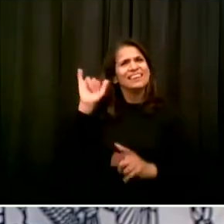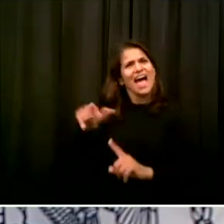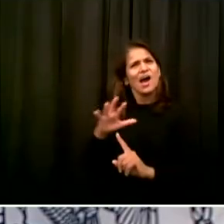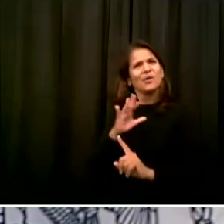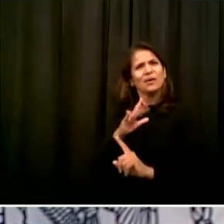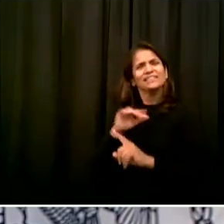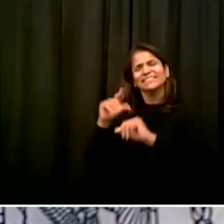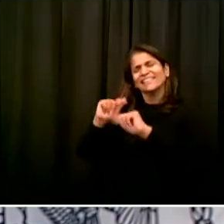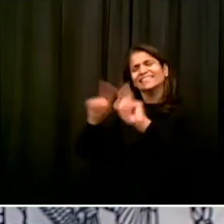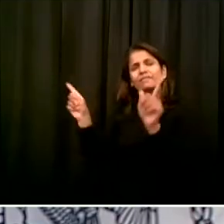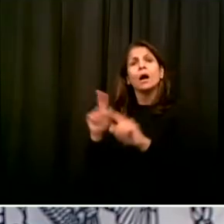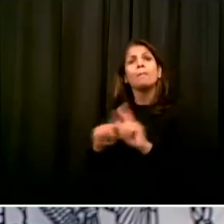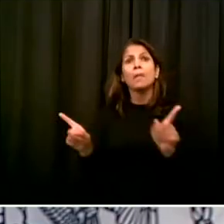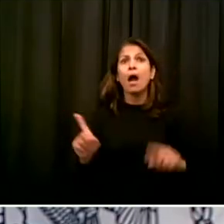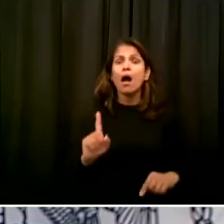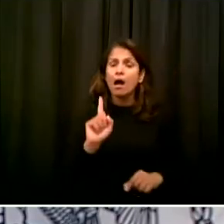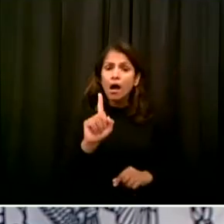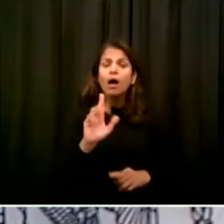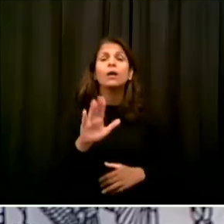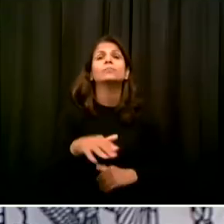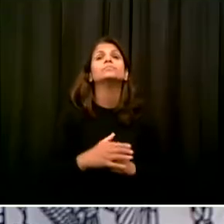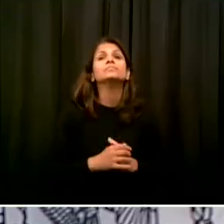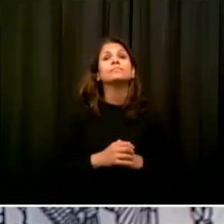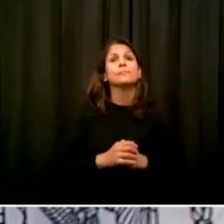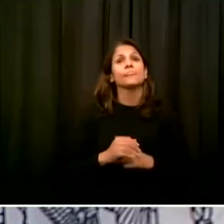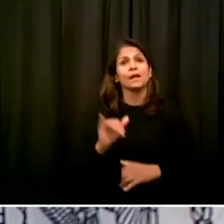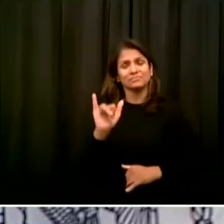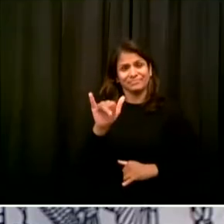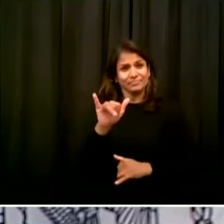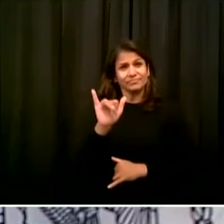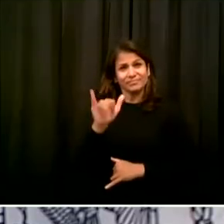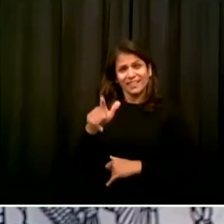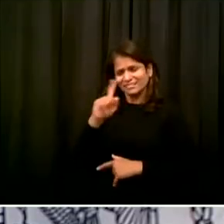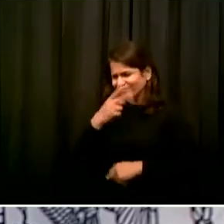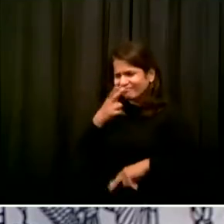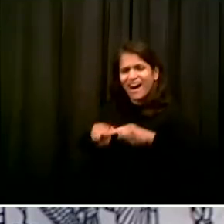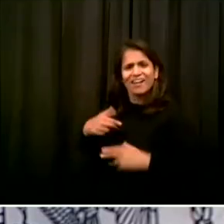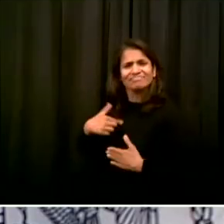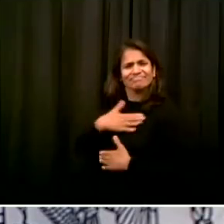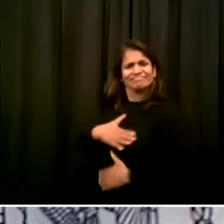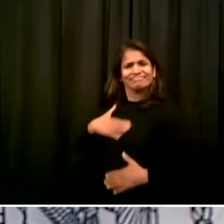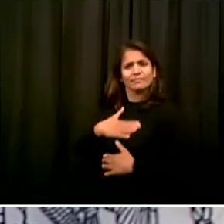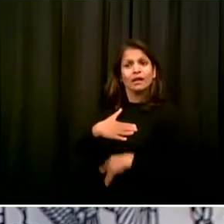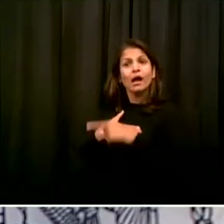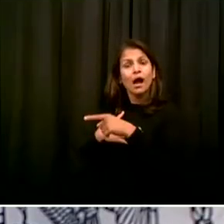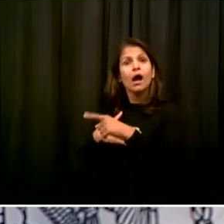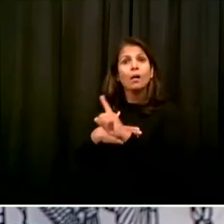IDKS ARE IN CLASSROOM HAVING A GOOD TIME BECAUSE THEY ARE TOGETHER, IT IS NOT ASUN F AS SOME OF THE OTHER THINGS THEY HAVE DONE BUT, I